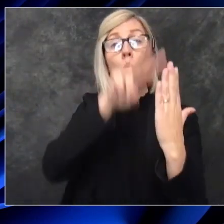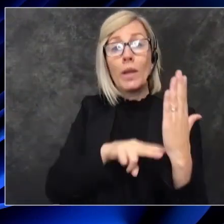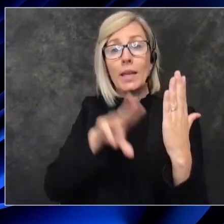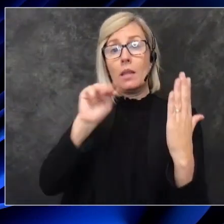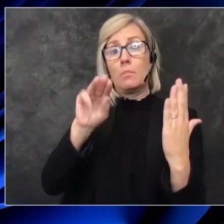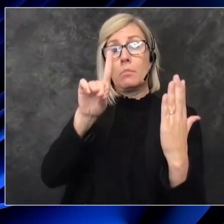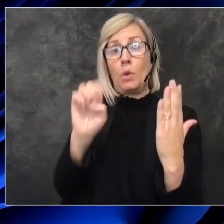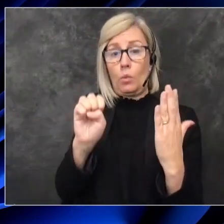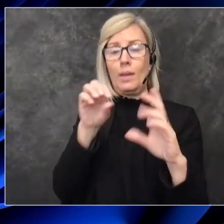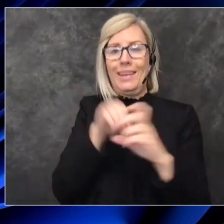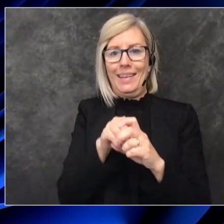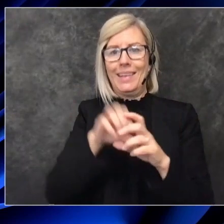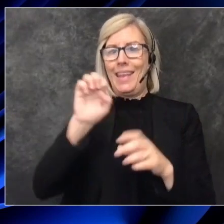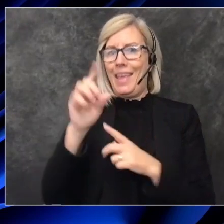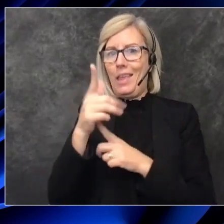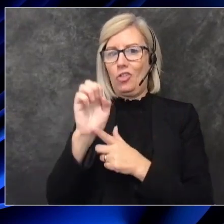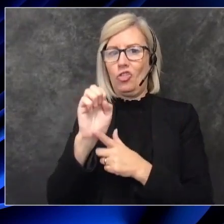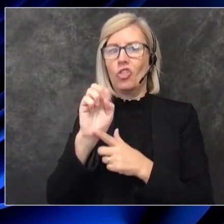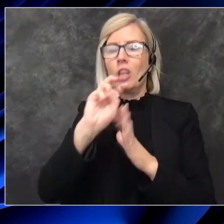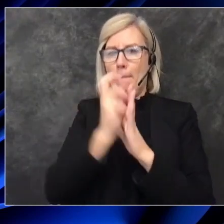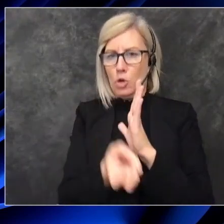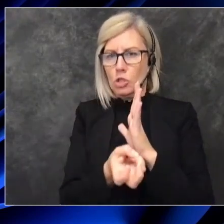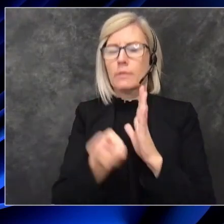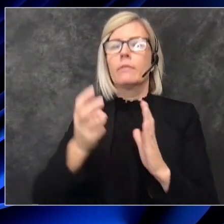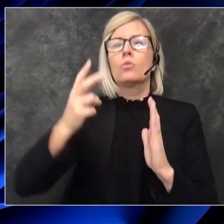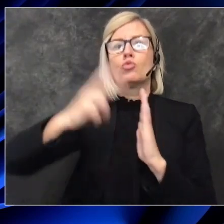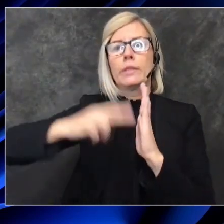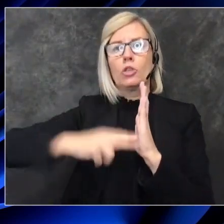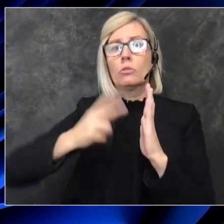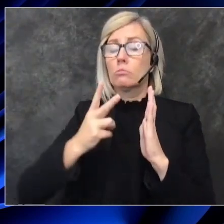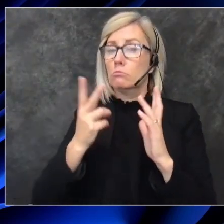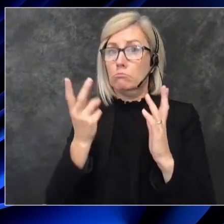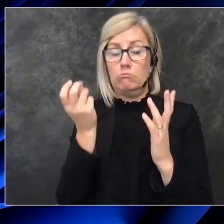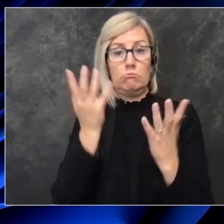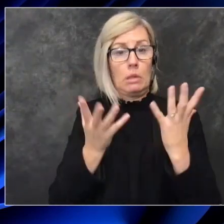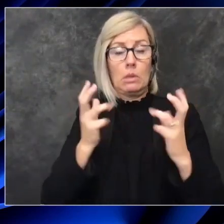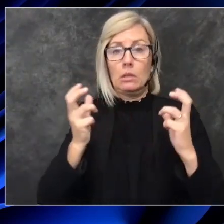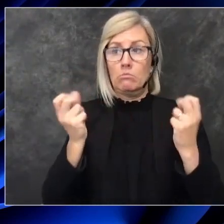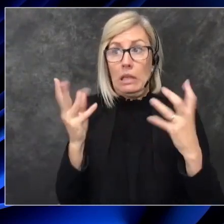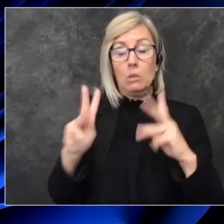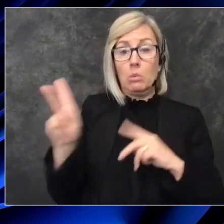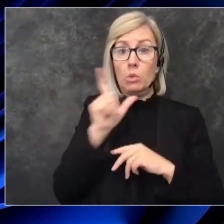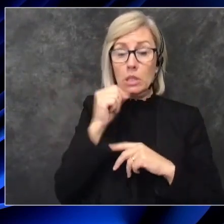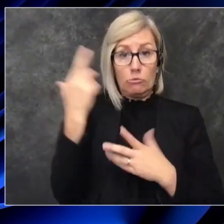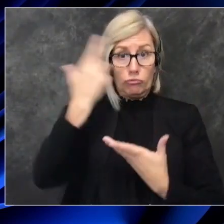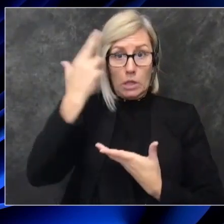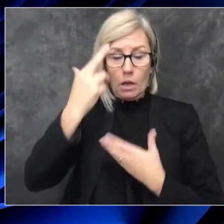The immersive reader is something that many people maybe didn't always pick up on or didn't haven't discovered yet.